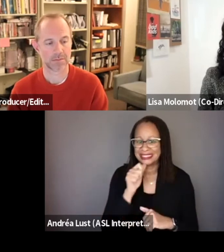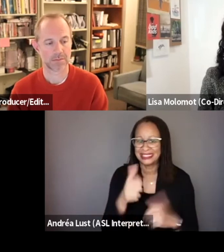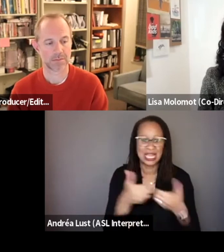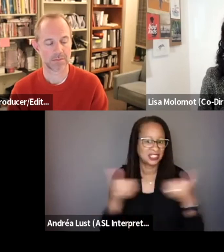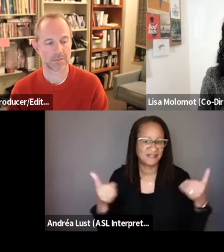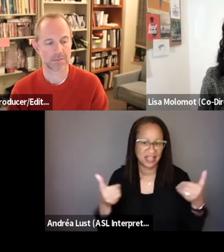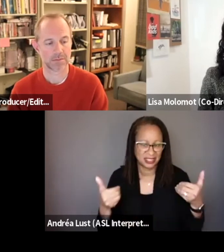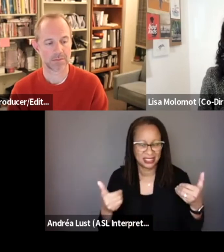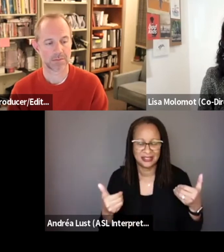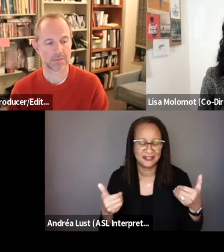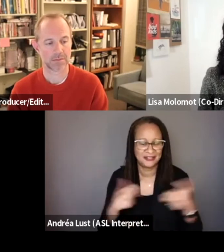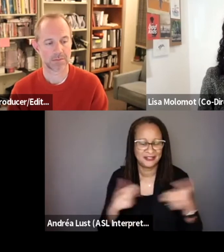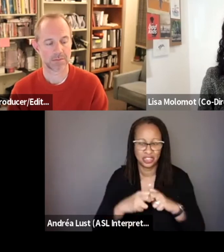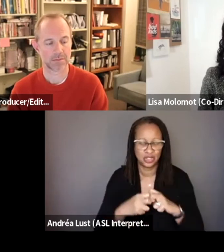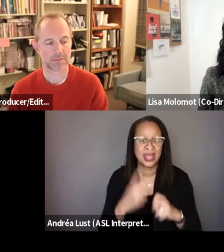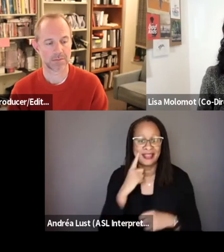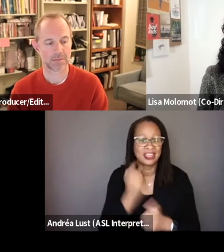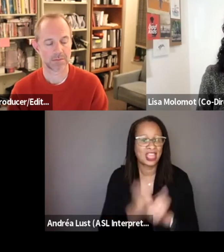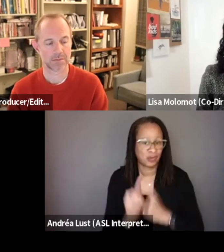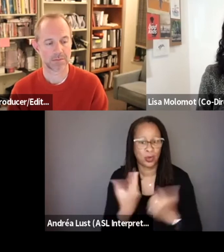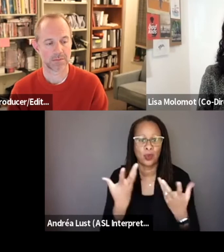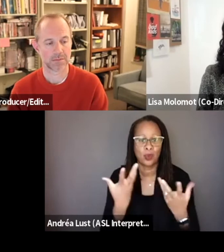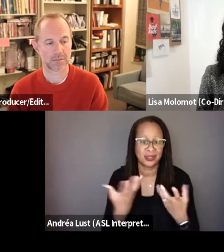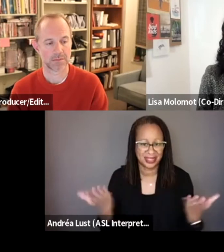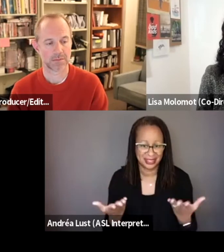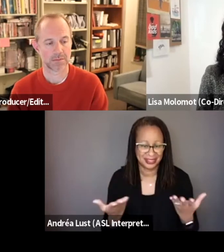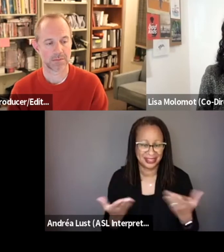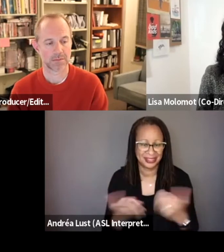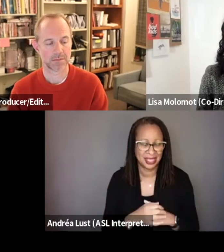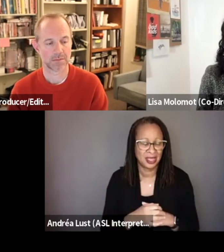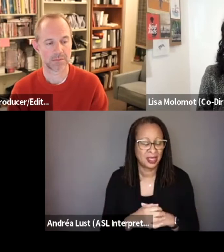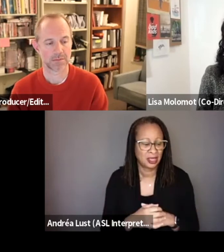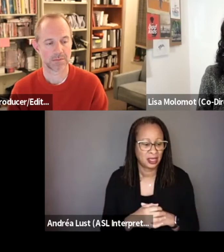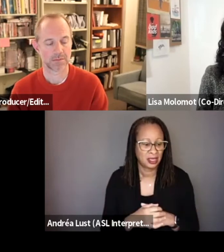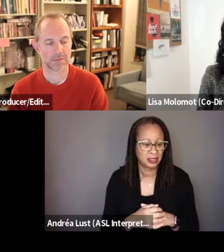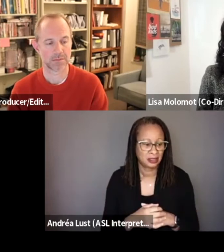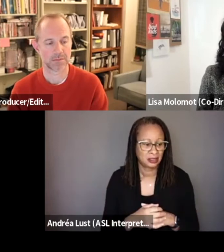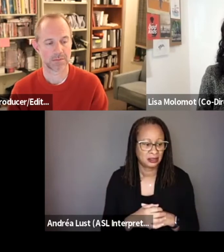I think everyone wants this to be resolved in some way.